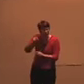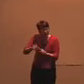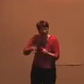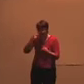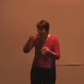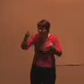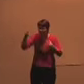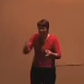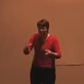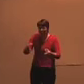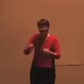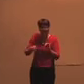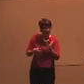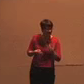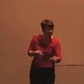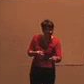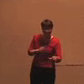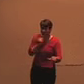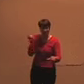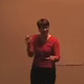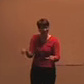not is or something.